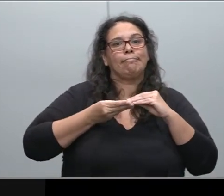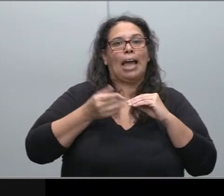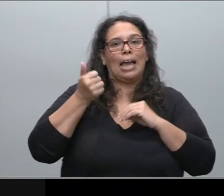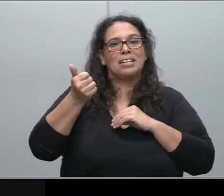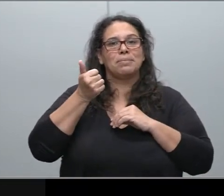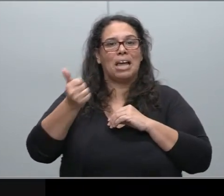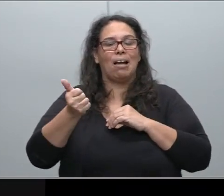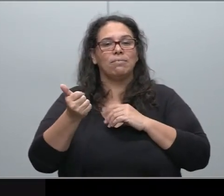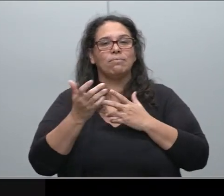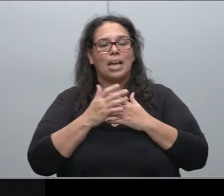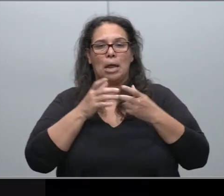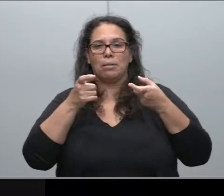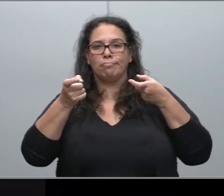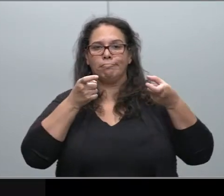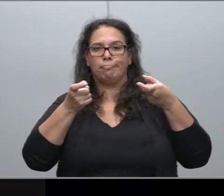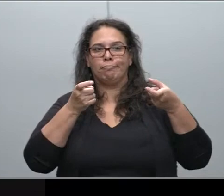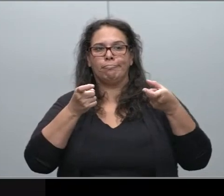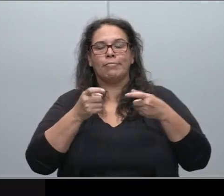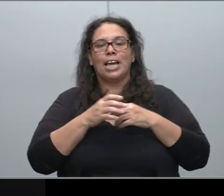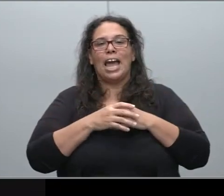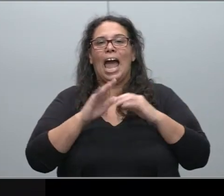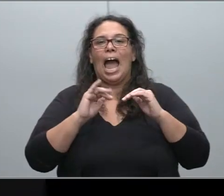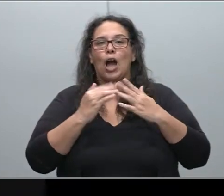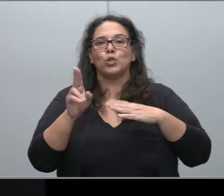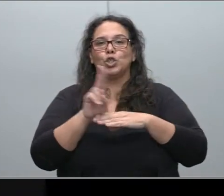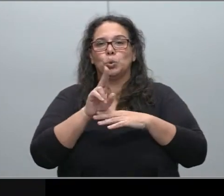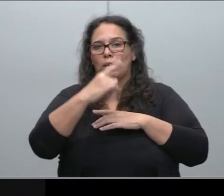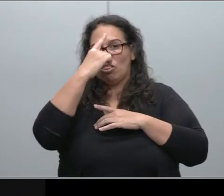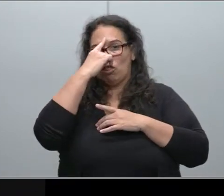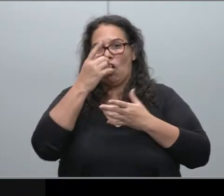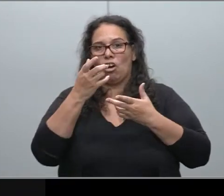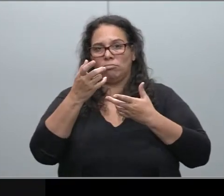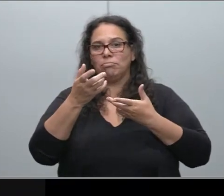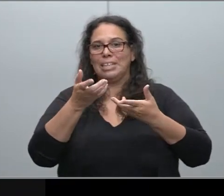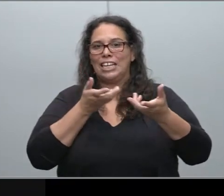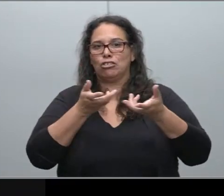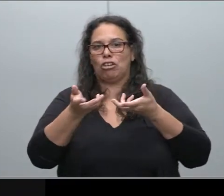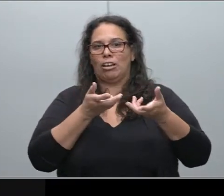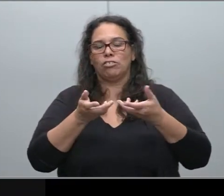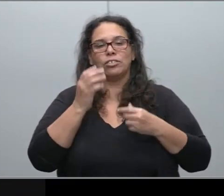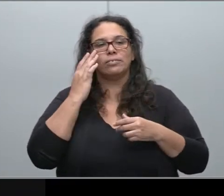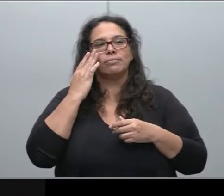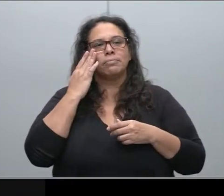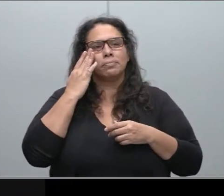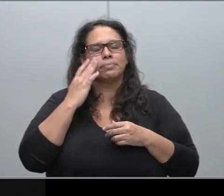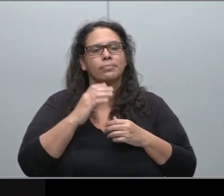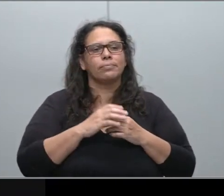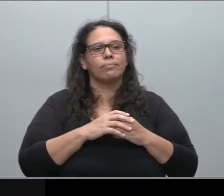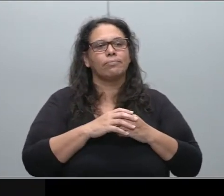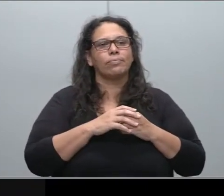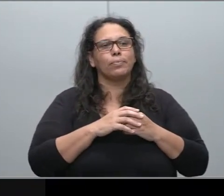And that's 130-124-631. And so we'll give you some time. If you have some questions in the chat